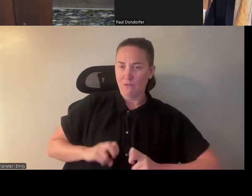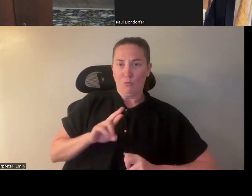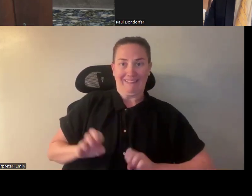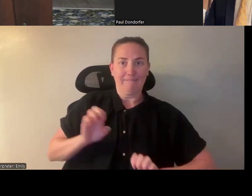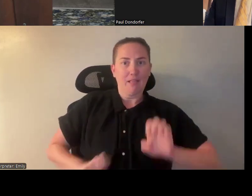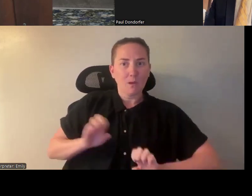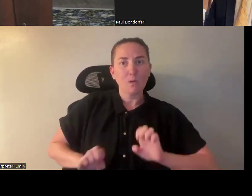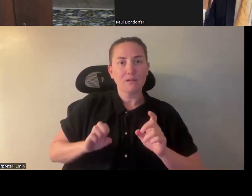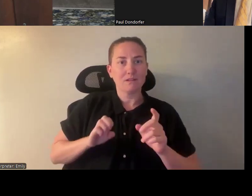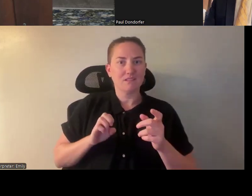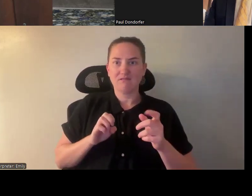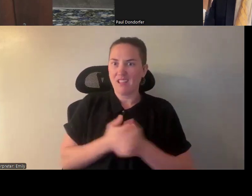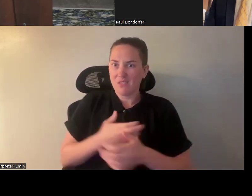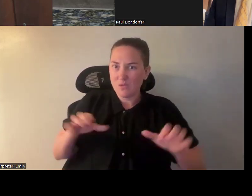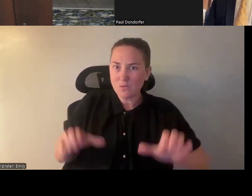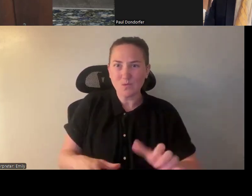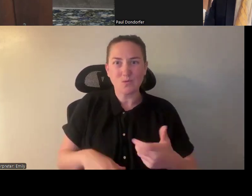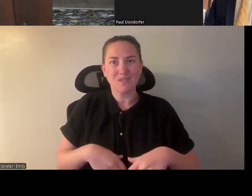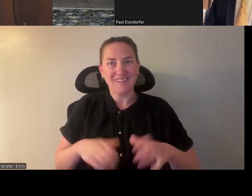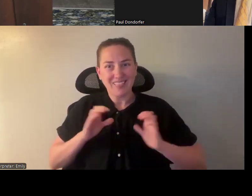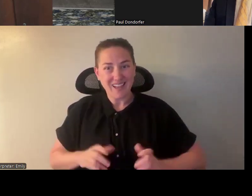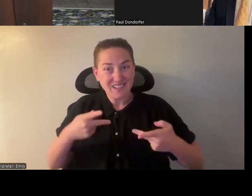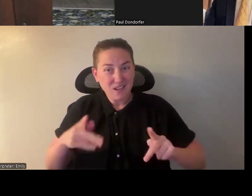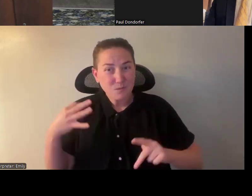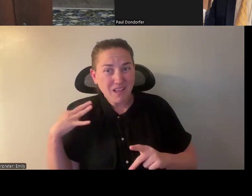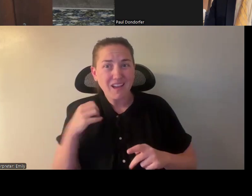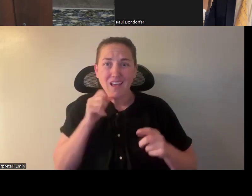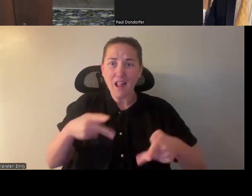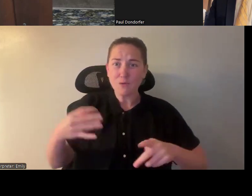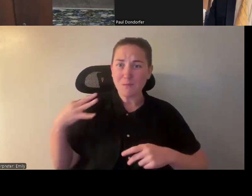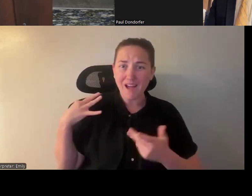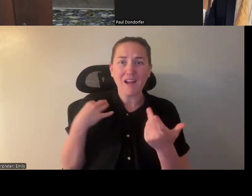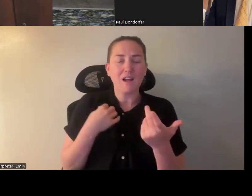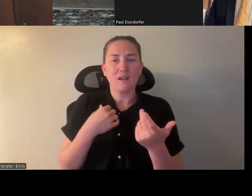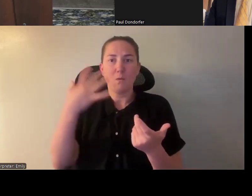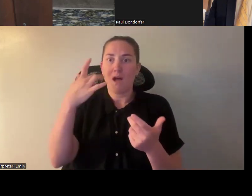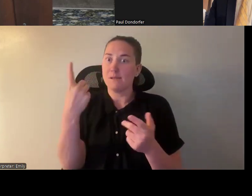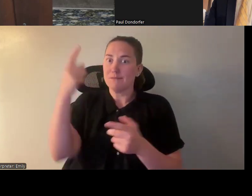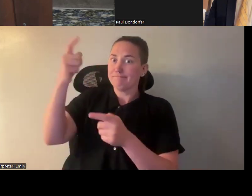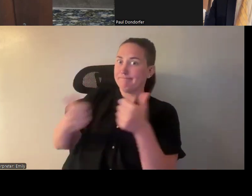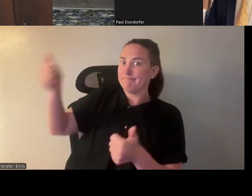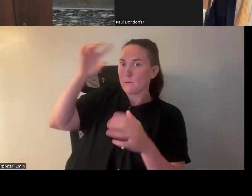know what their clients are able to apply for um just because there's somebody else in charge Um